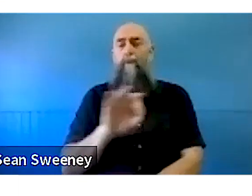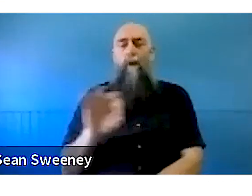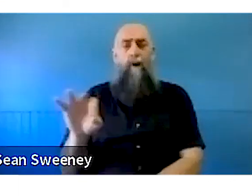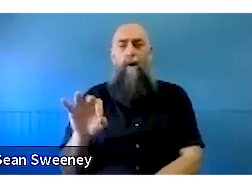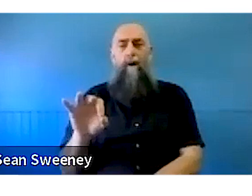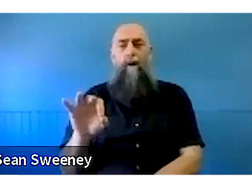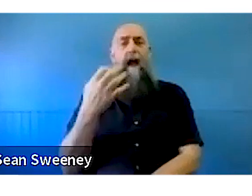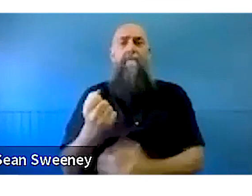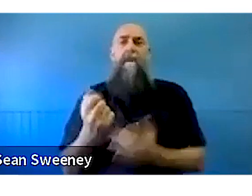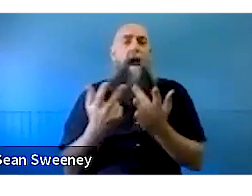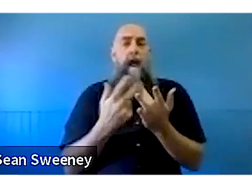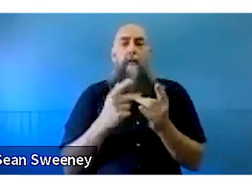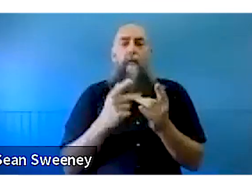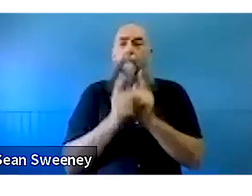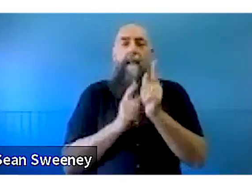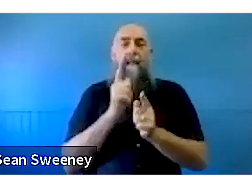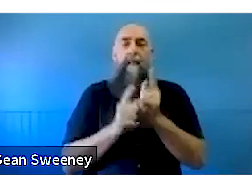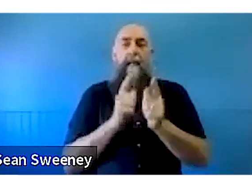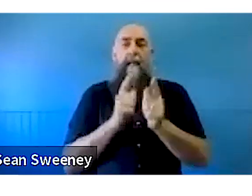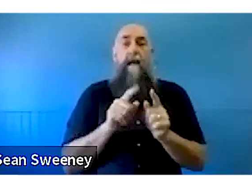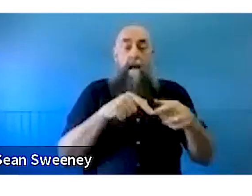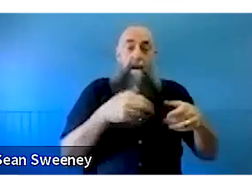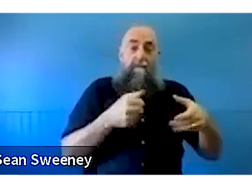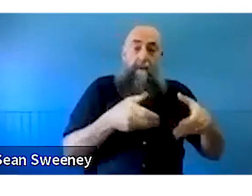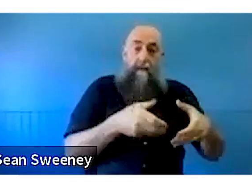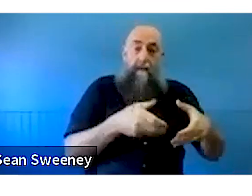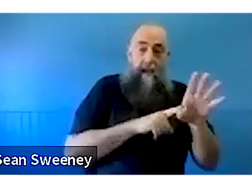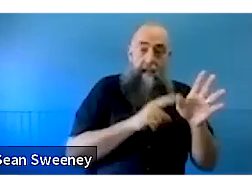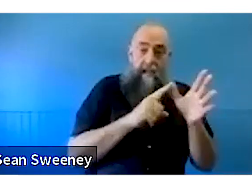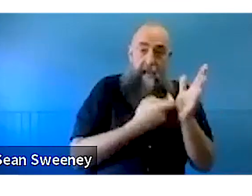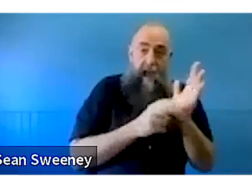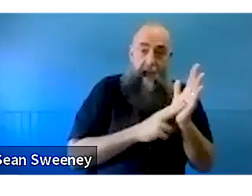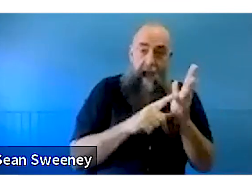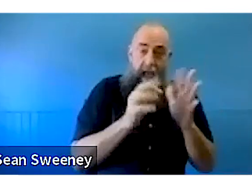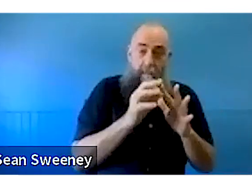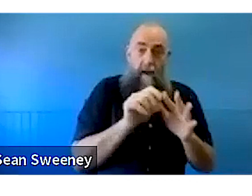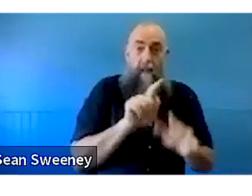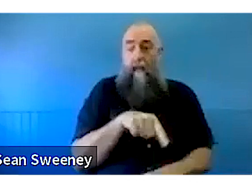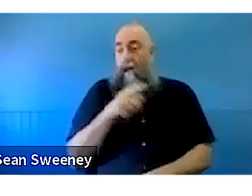It is really rude to go to a yarn up, and then expect to learn,